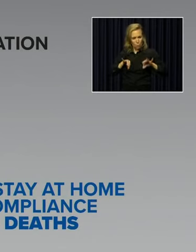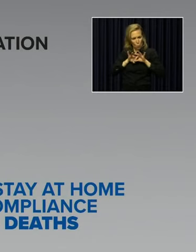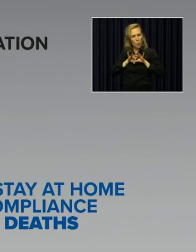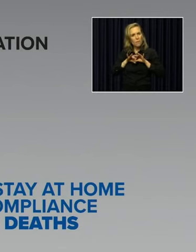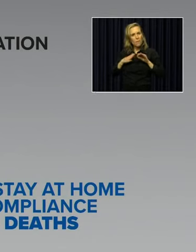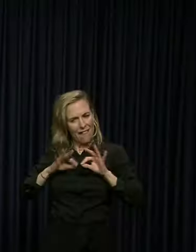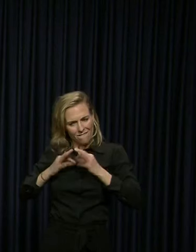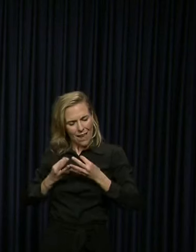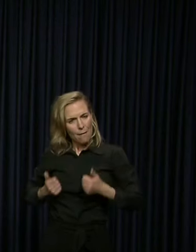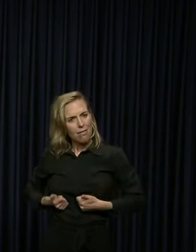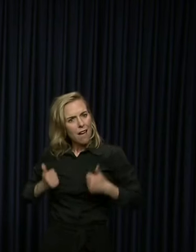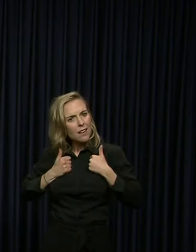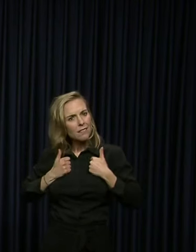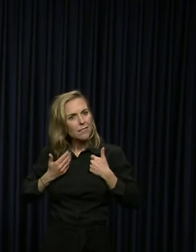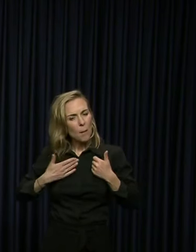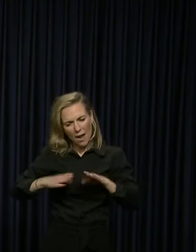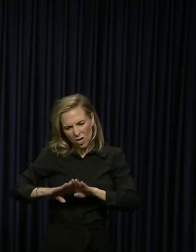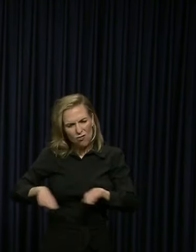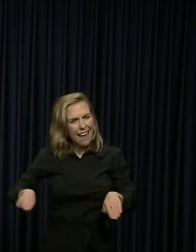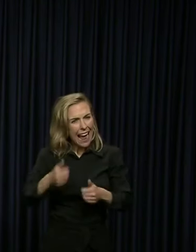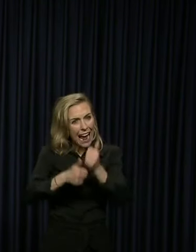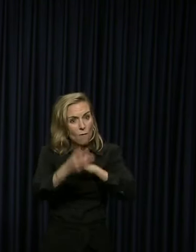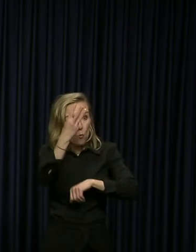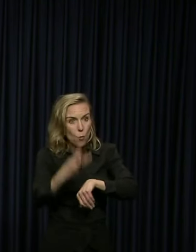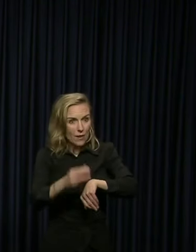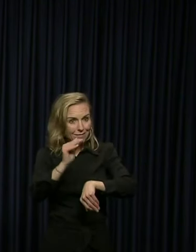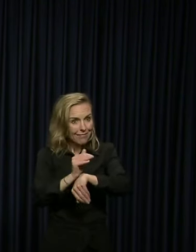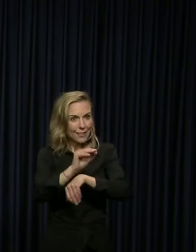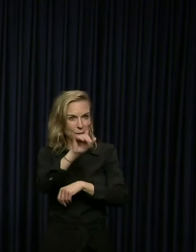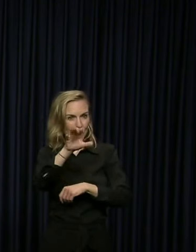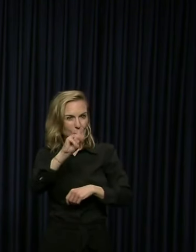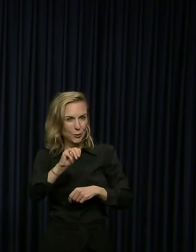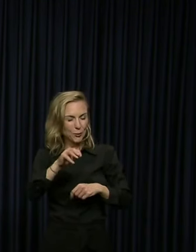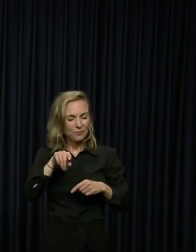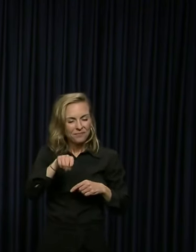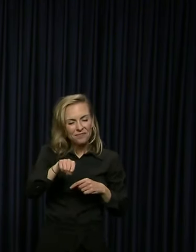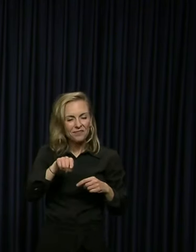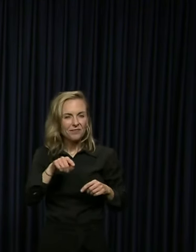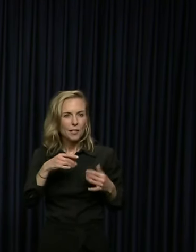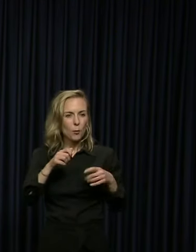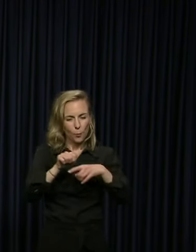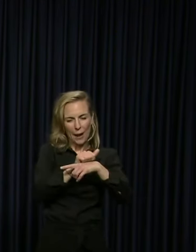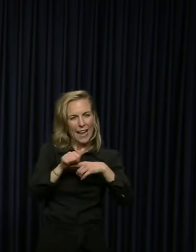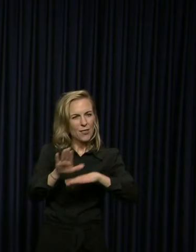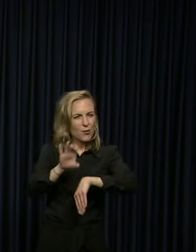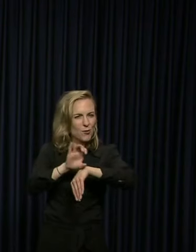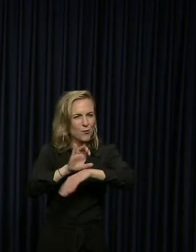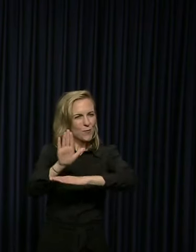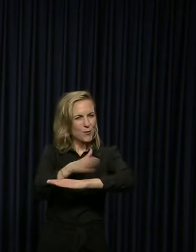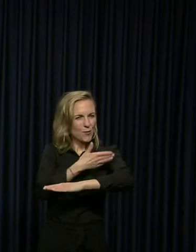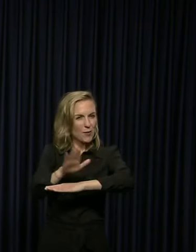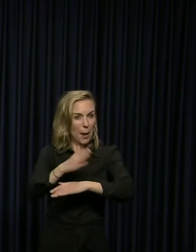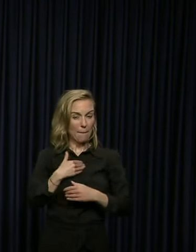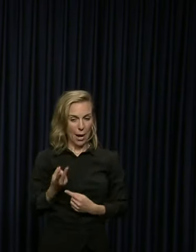HOSPITALS FIRST IS THEY ARE